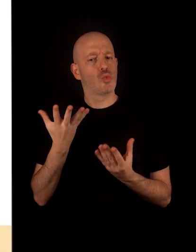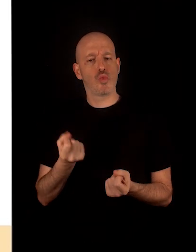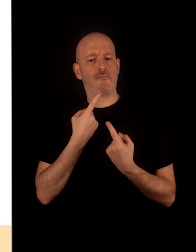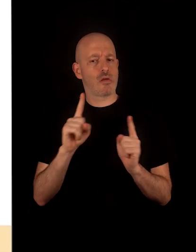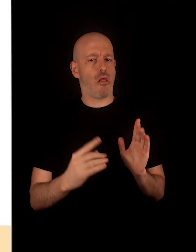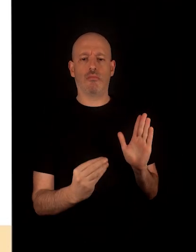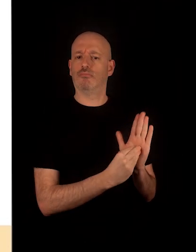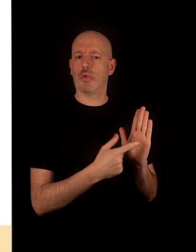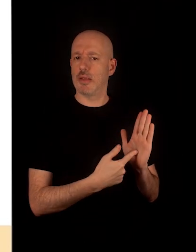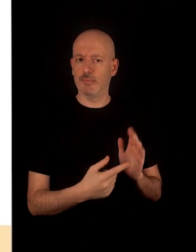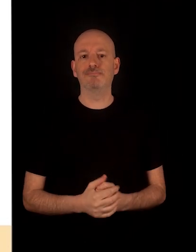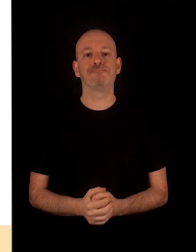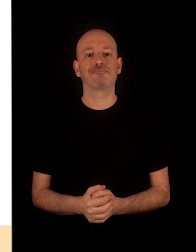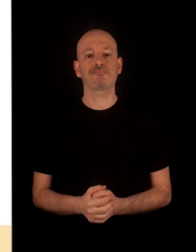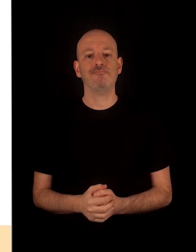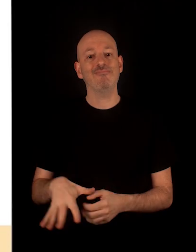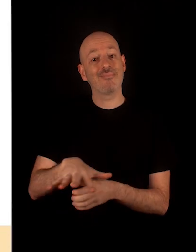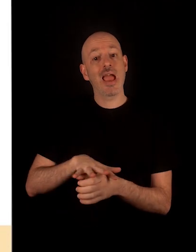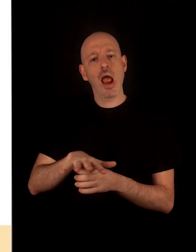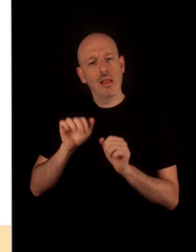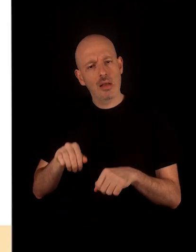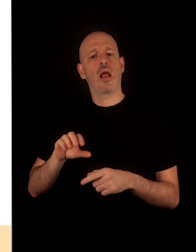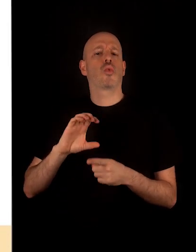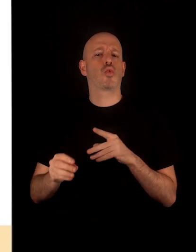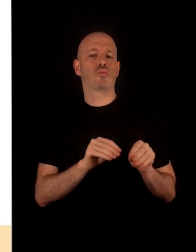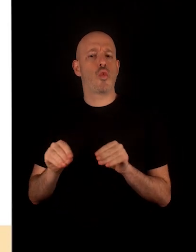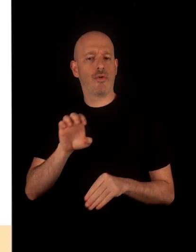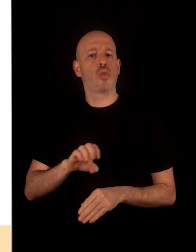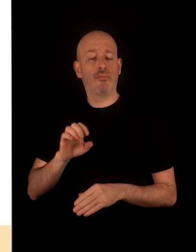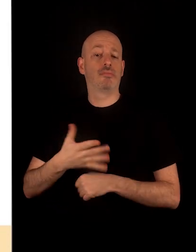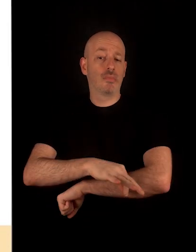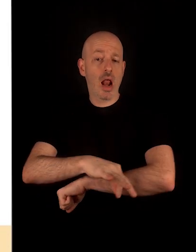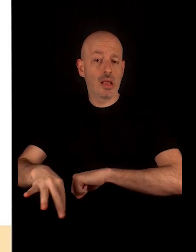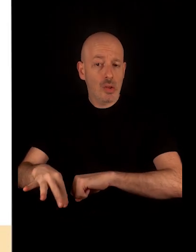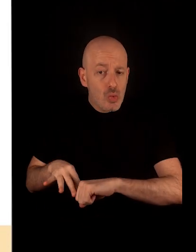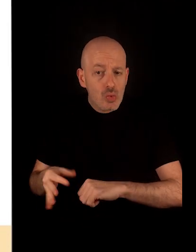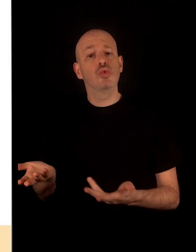This call is for legal entities that are registered and based in a Creative Europe country.